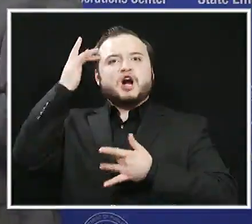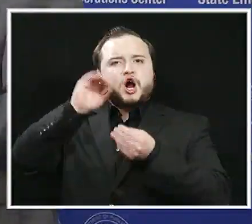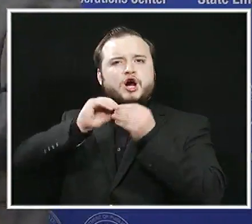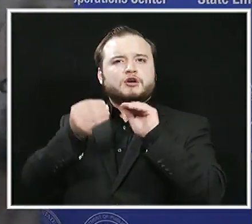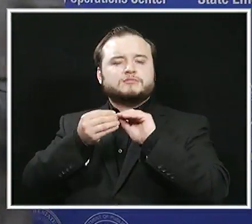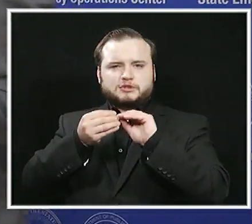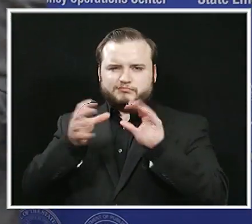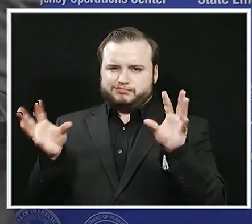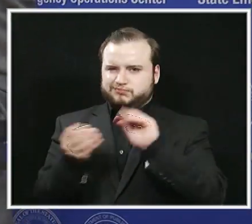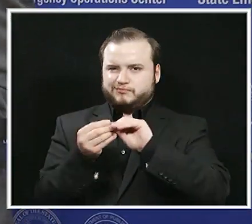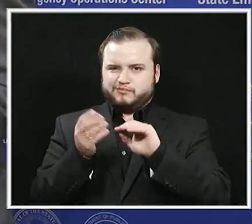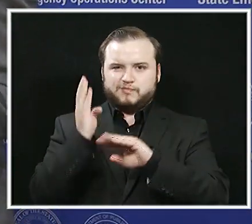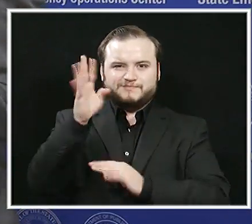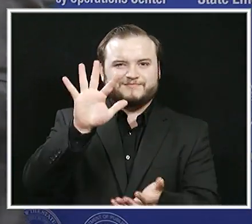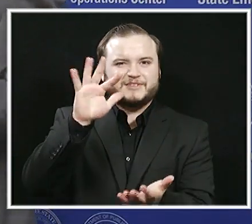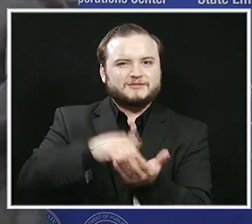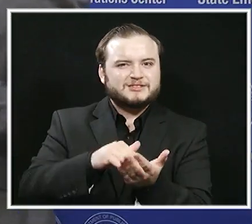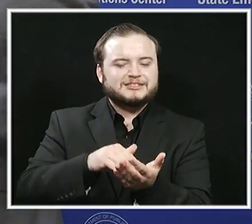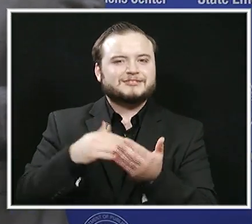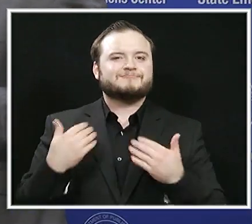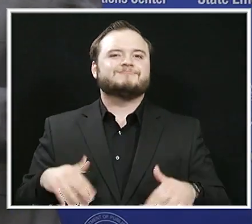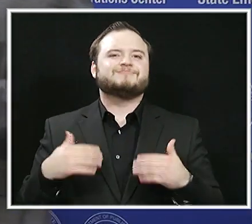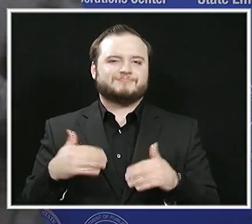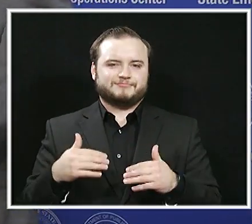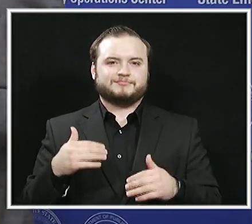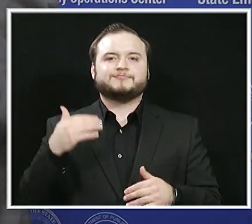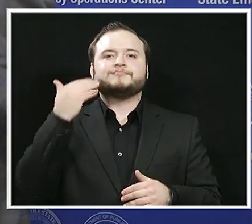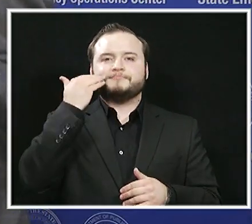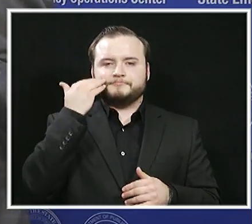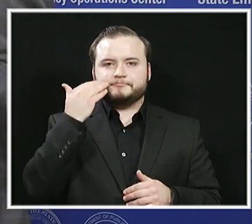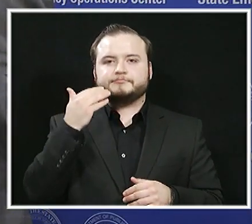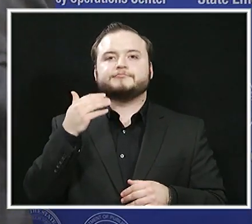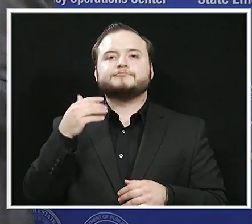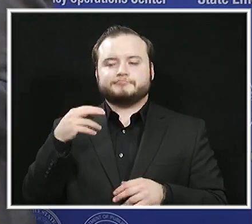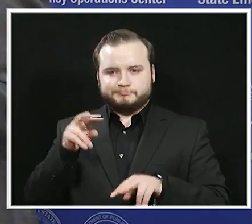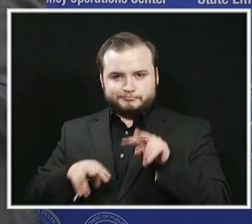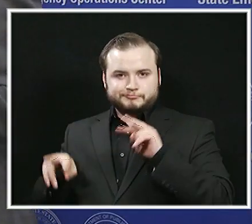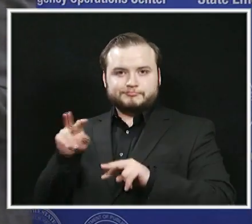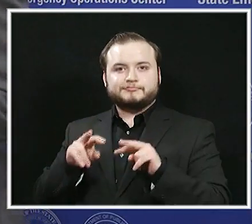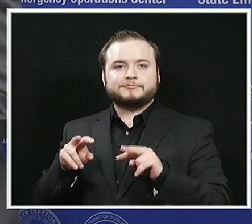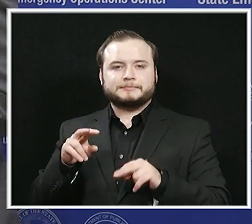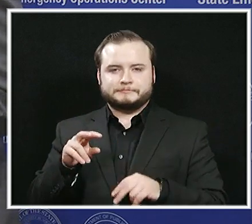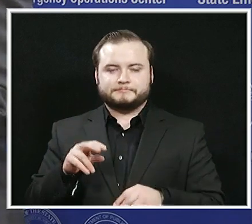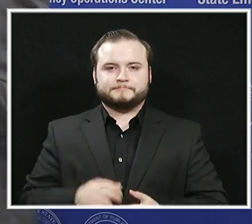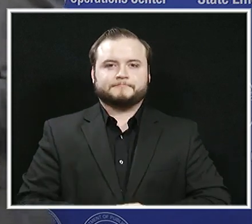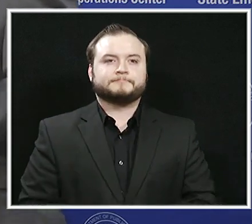fatalities with 24, and 5,000 positive test confirmed cases. We are, approaching the numbers